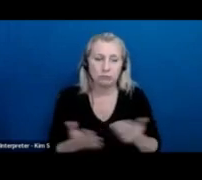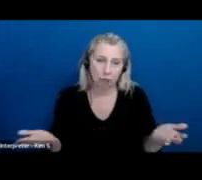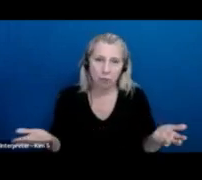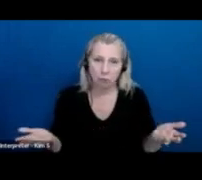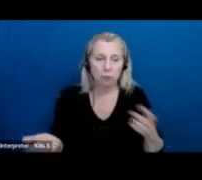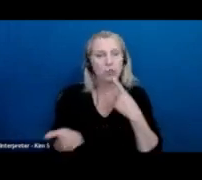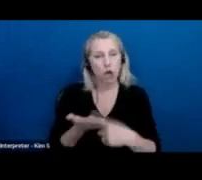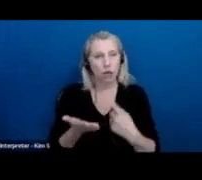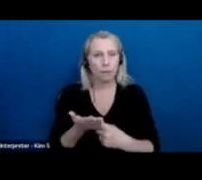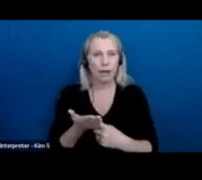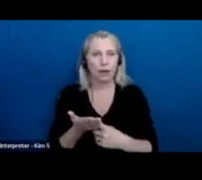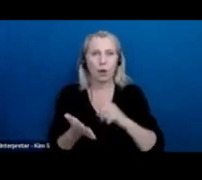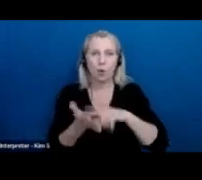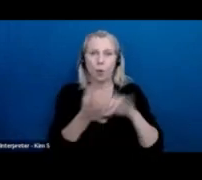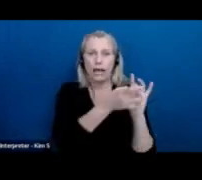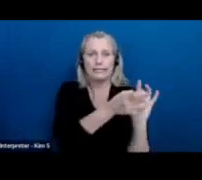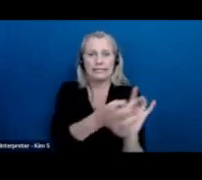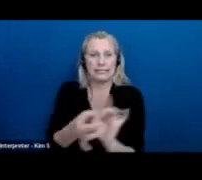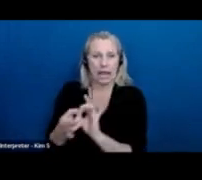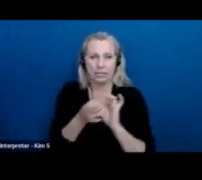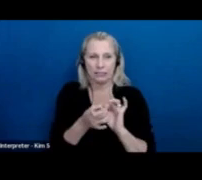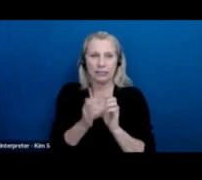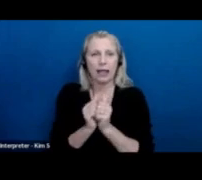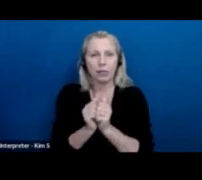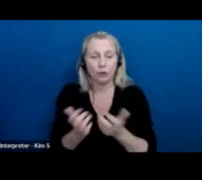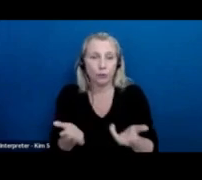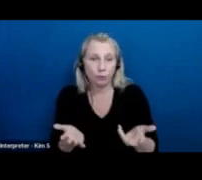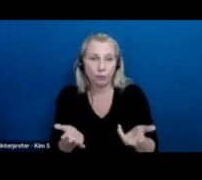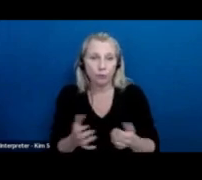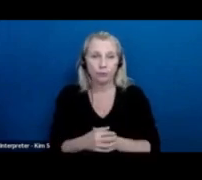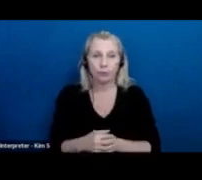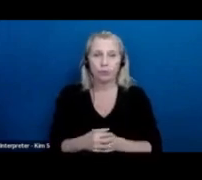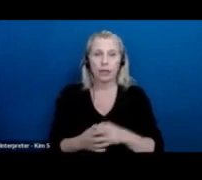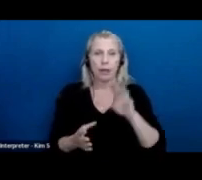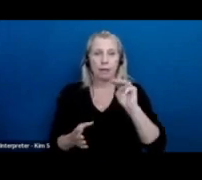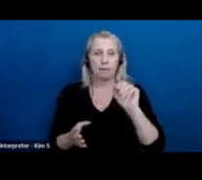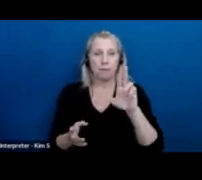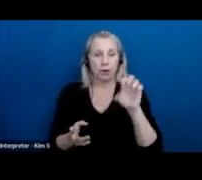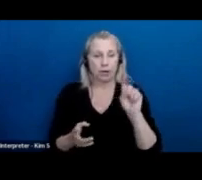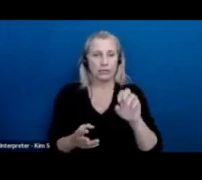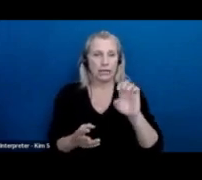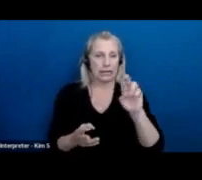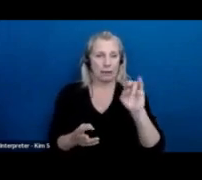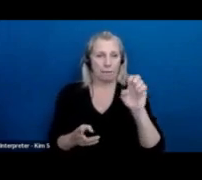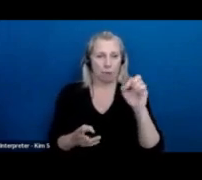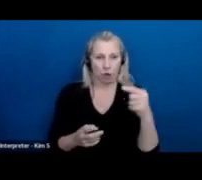about what ties us together. Margaret Ginsberg wisely said that what ties us together is